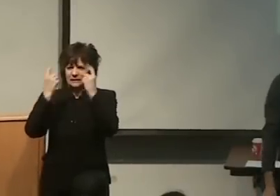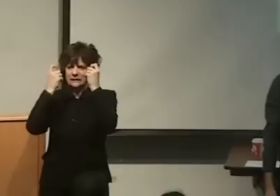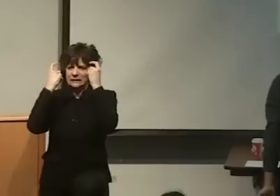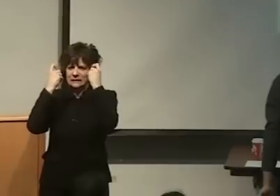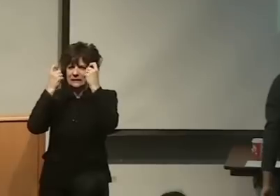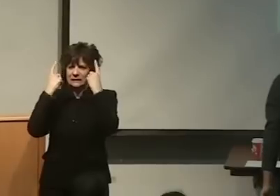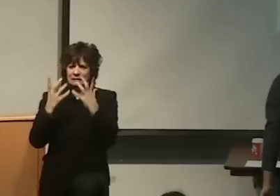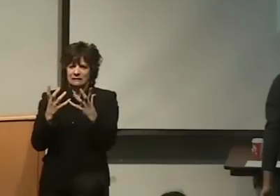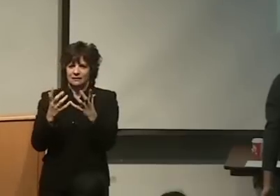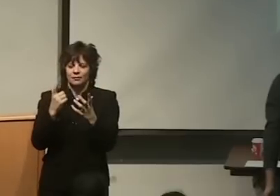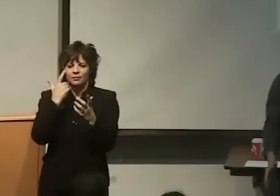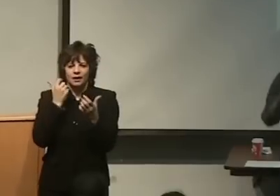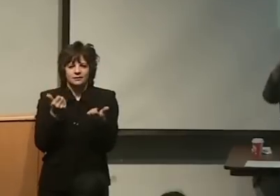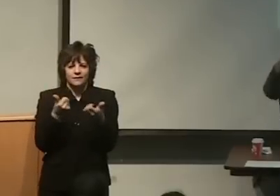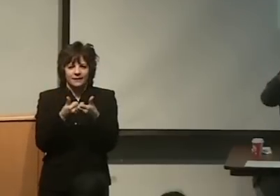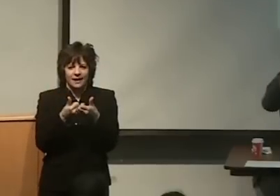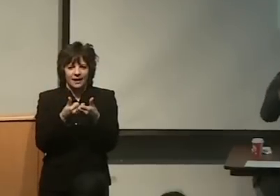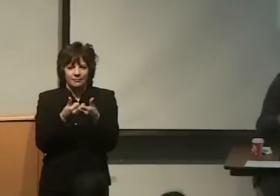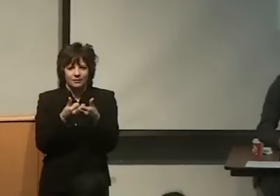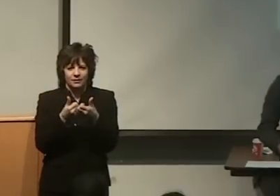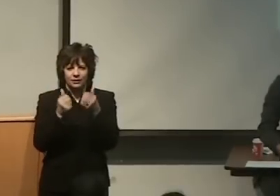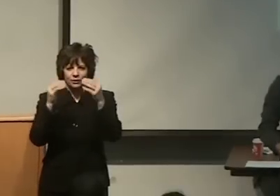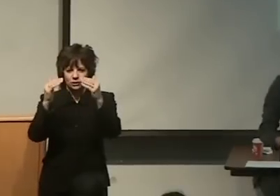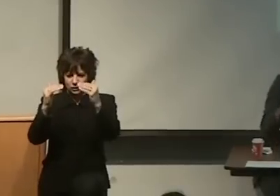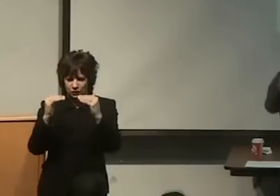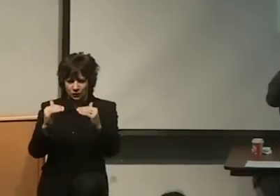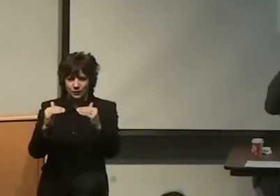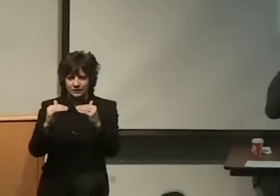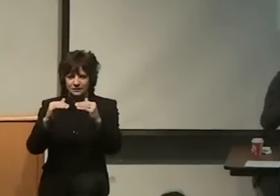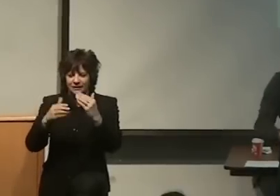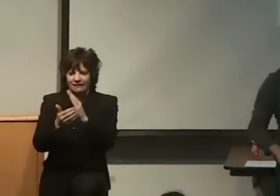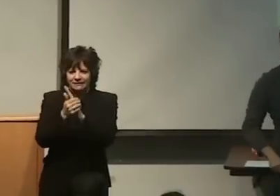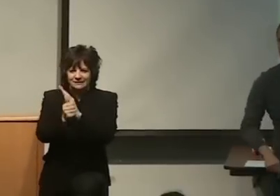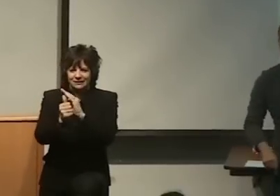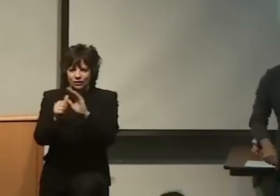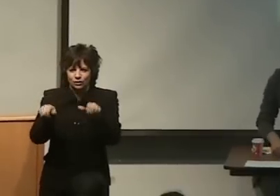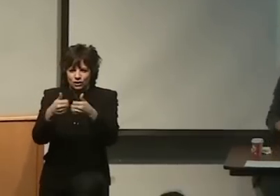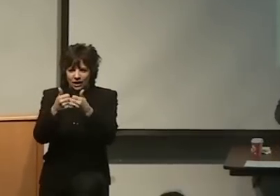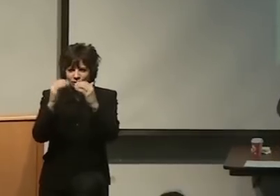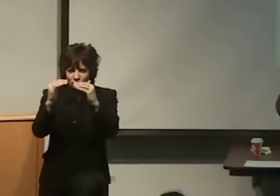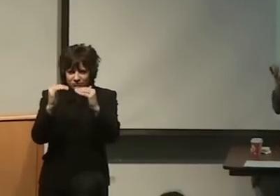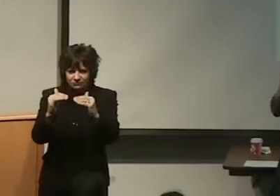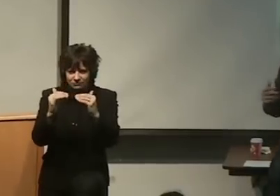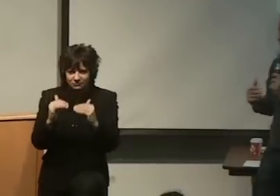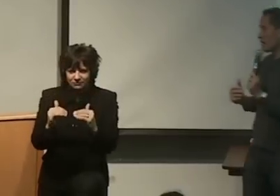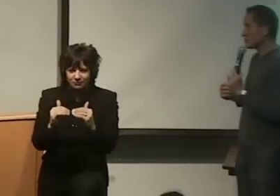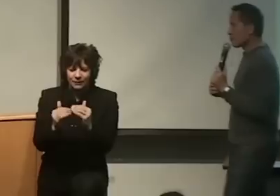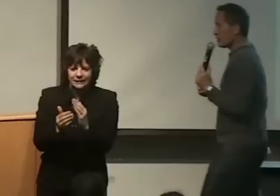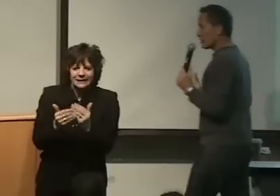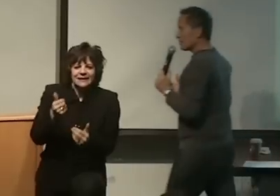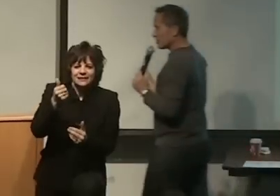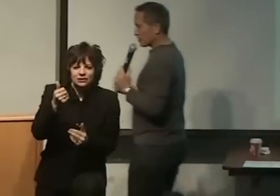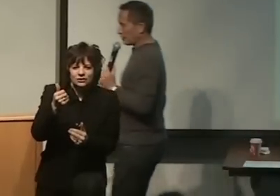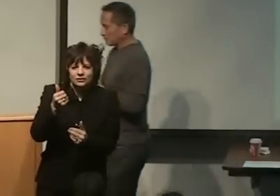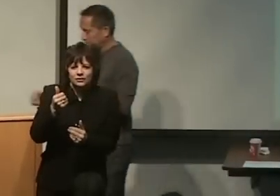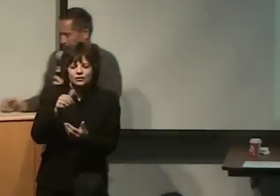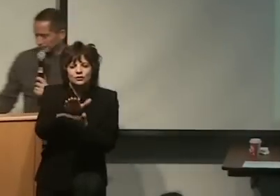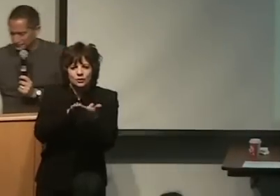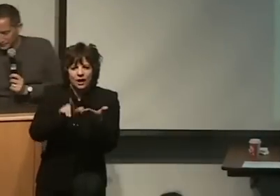Because on a game you just go down a level, just click down a level. So we've got to make college more like a video game.